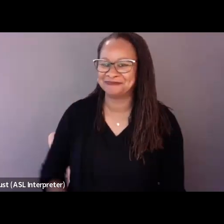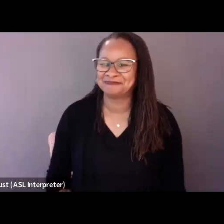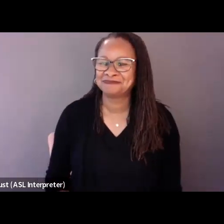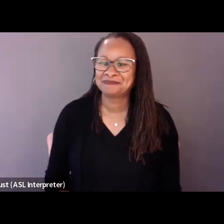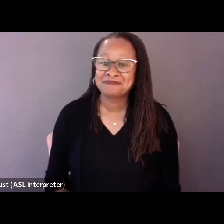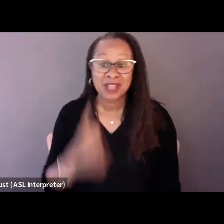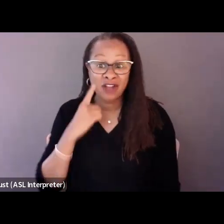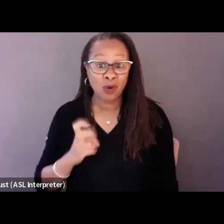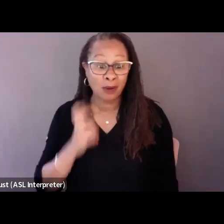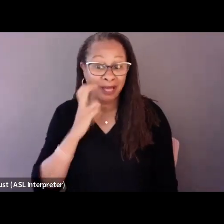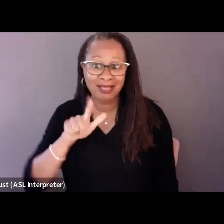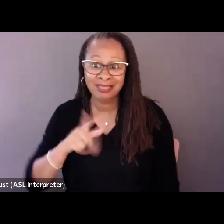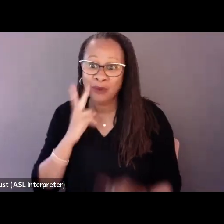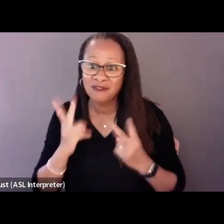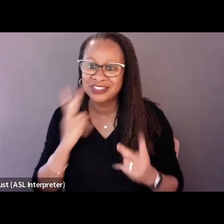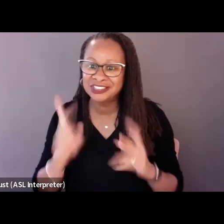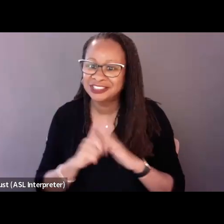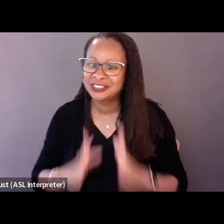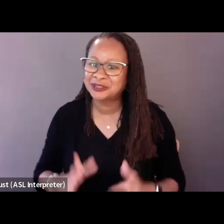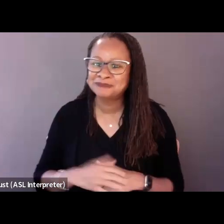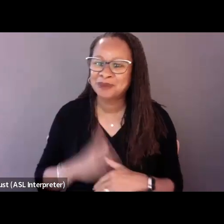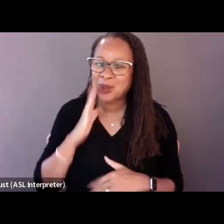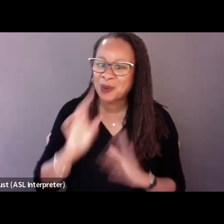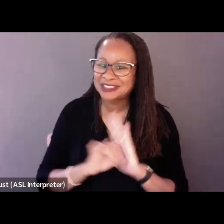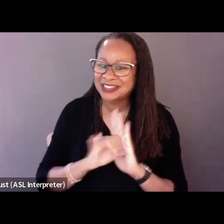For our blind and low vision attendees, I'm going to identify myself.